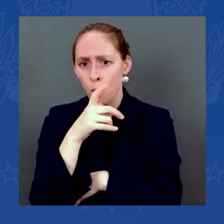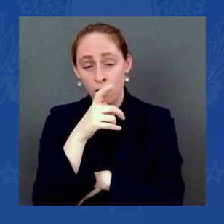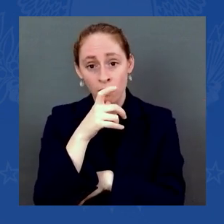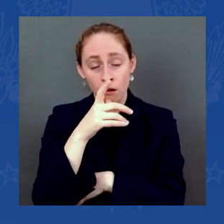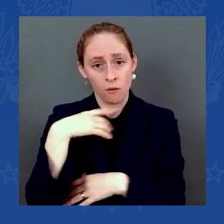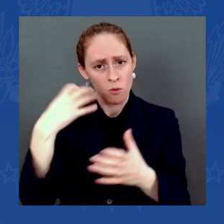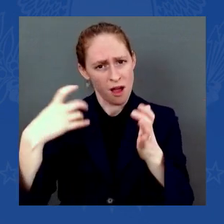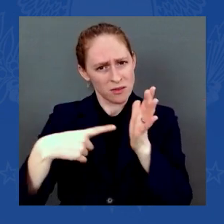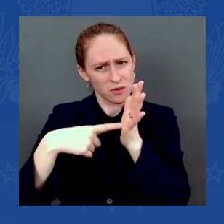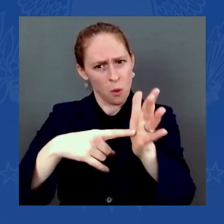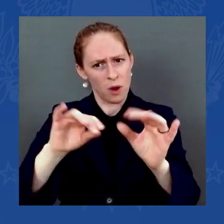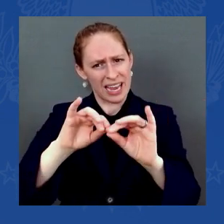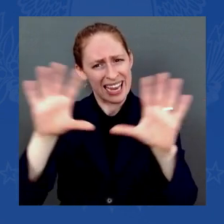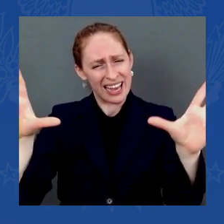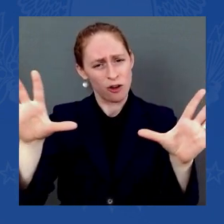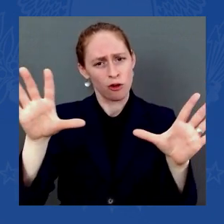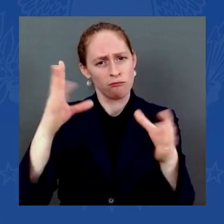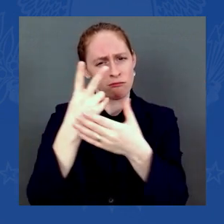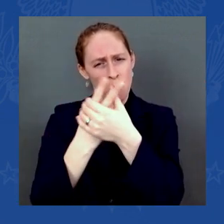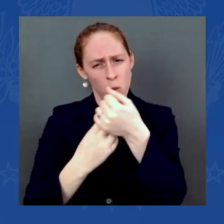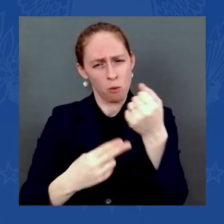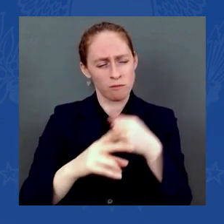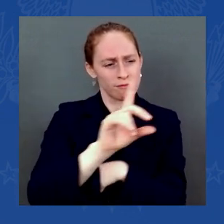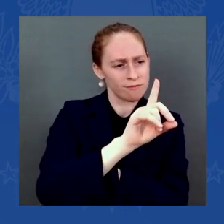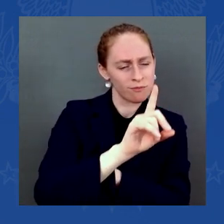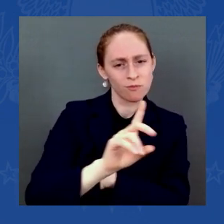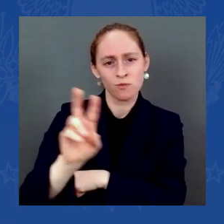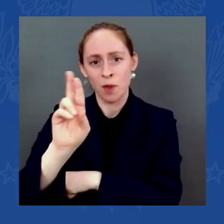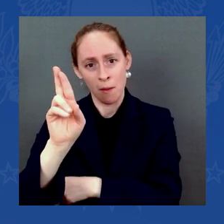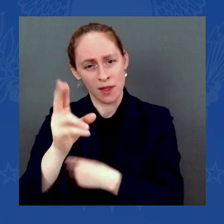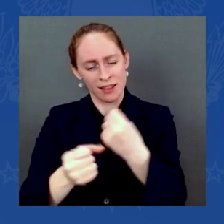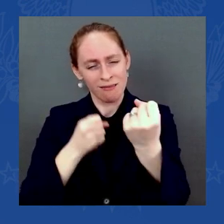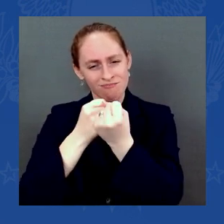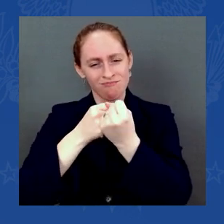there were 64 co-sponsors and it passed with unanimous support,